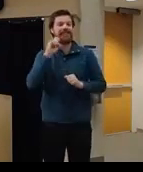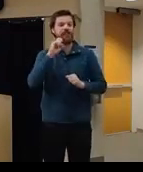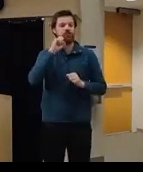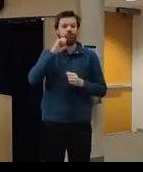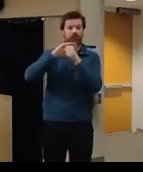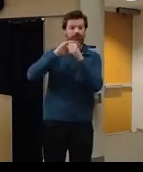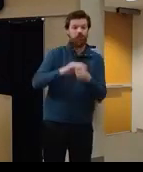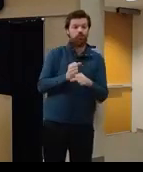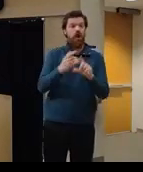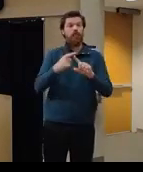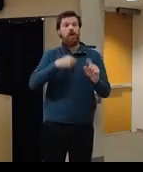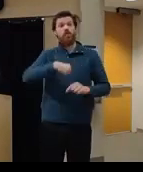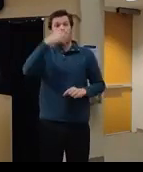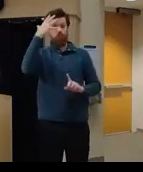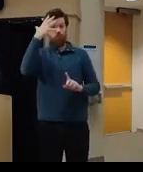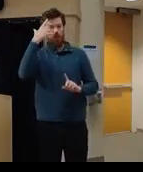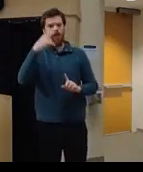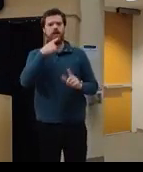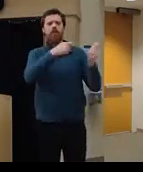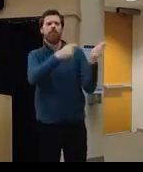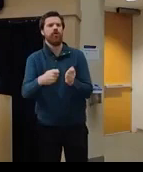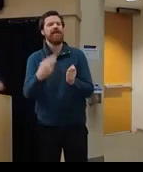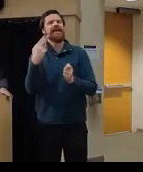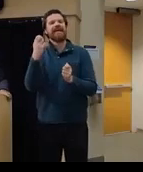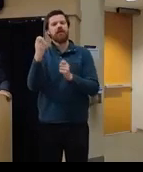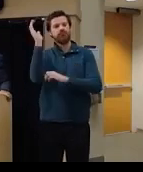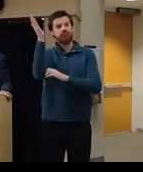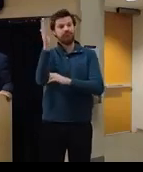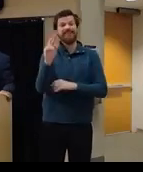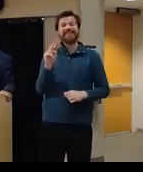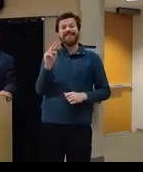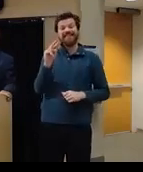pulls a white race down he presented these ideas at the second psycho analytic Congress in